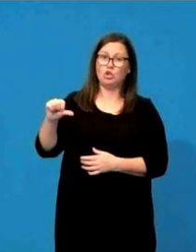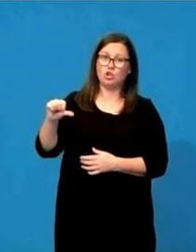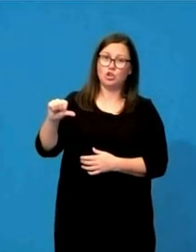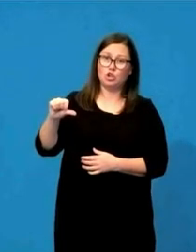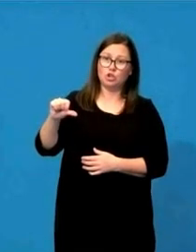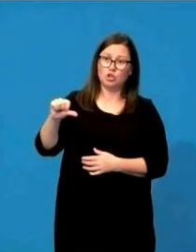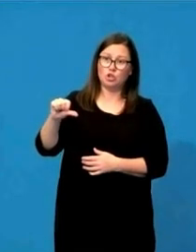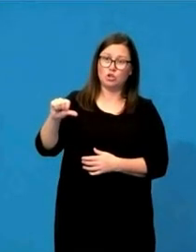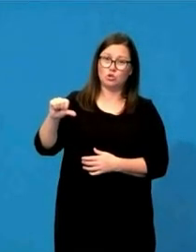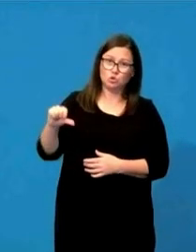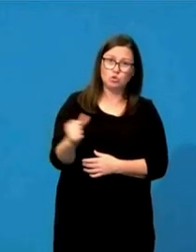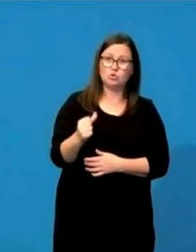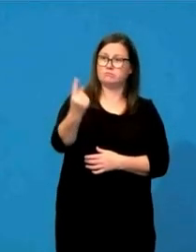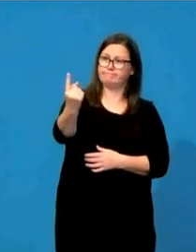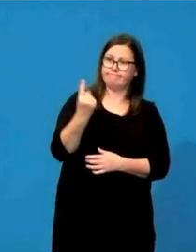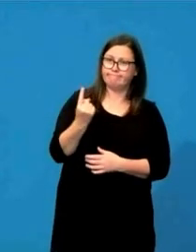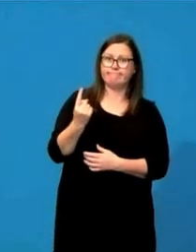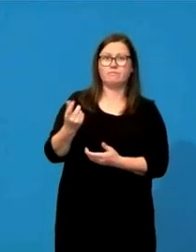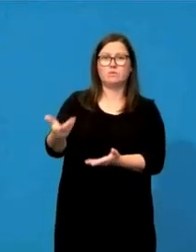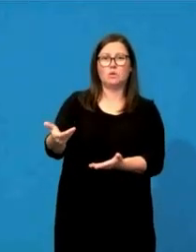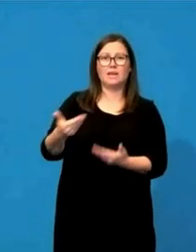you clear - clear information.